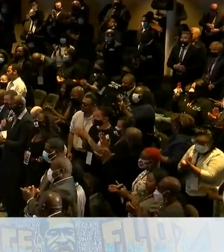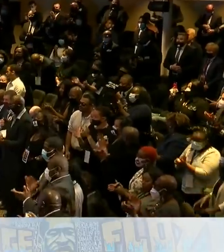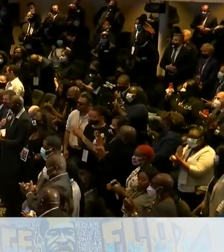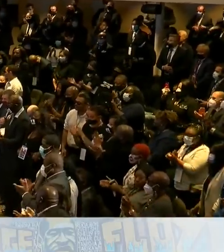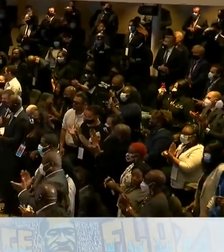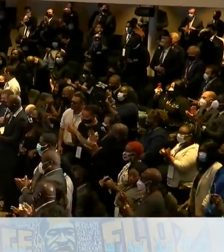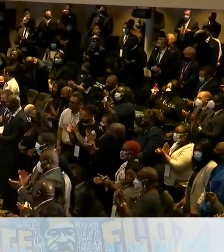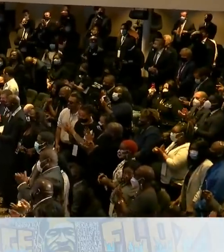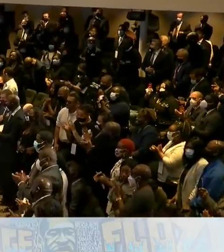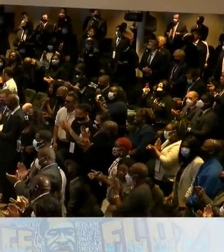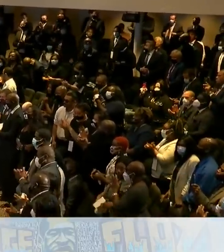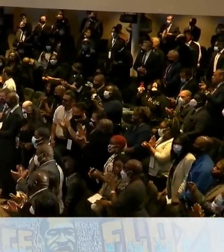THIS IS THE PLEA FOR JUSTICE.